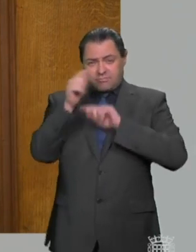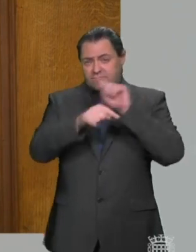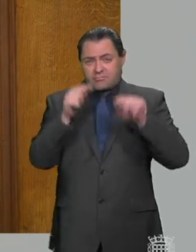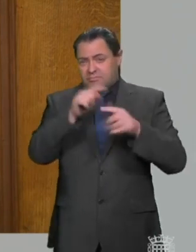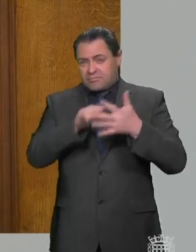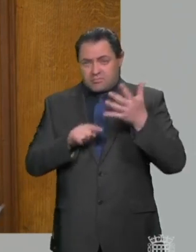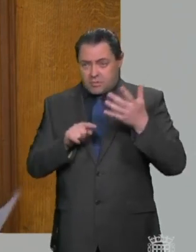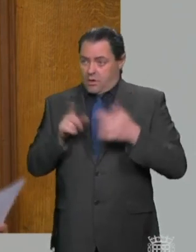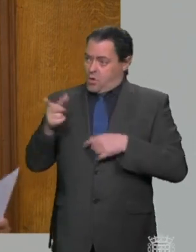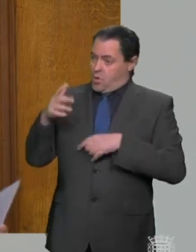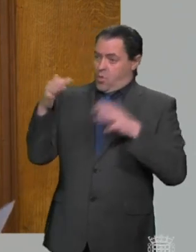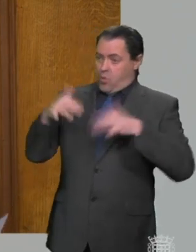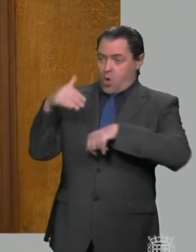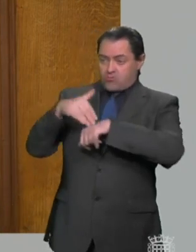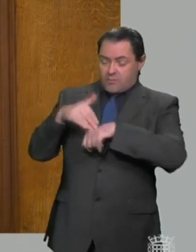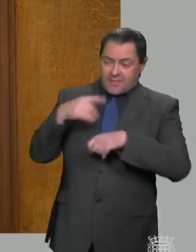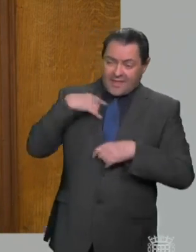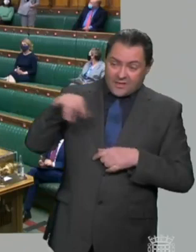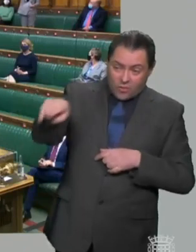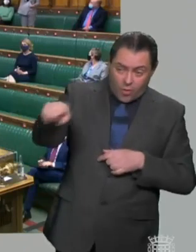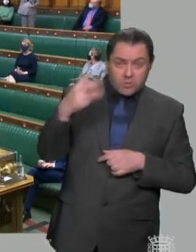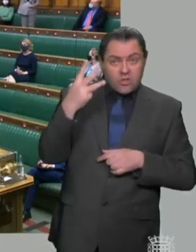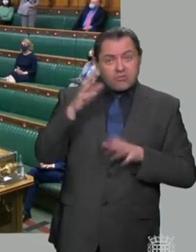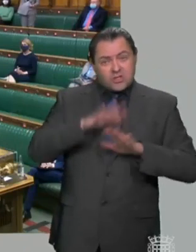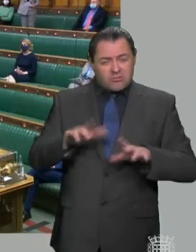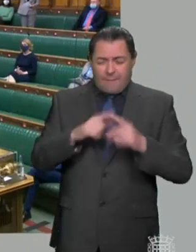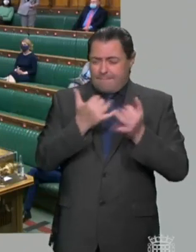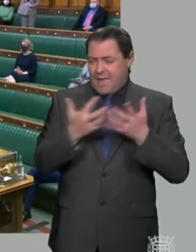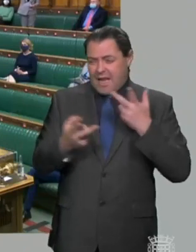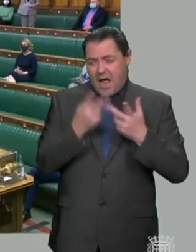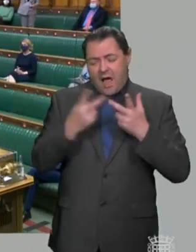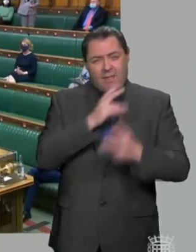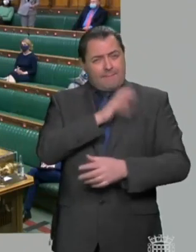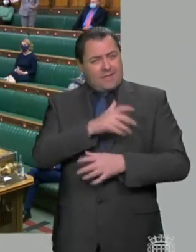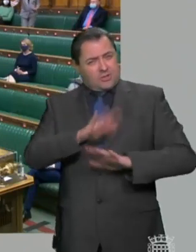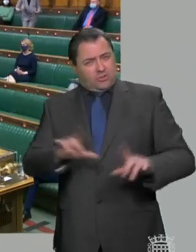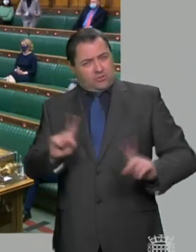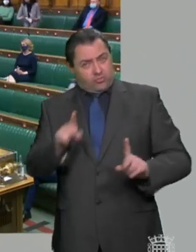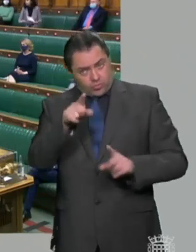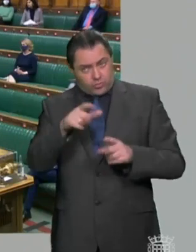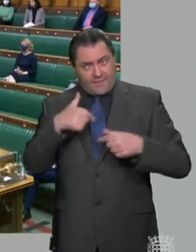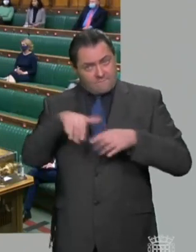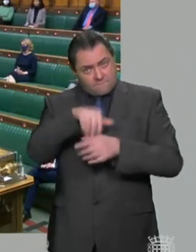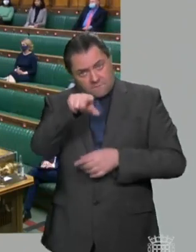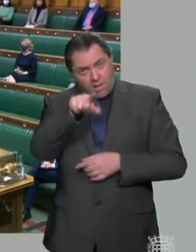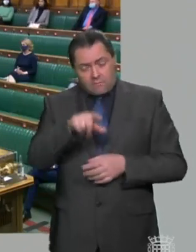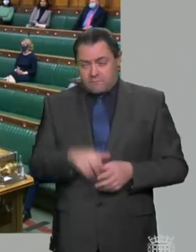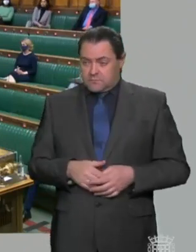crimes that killed these three children and hundreds of other Palestinians? [Interruption.] Mr Speaker Order. I remind hon. Members that we